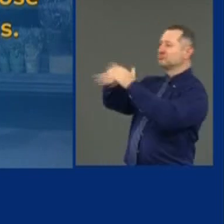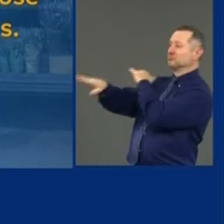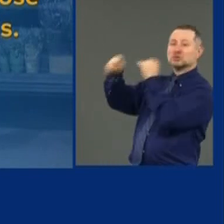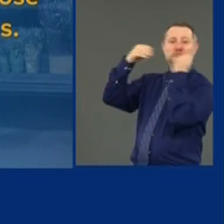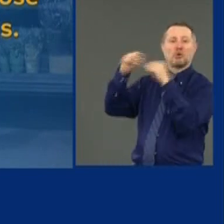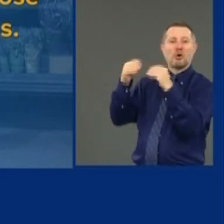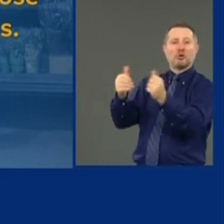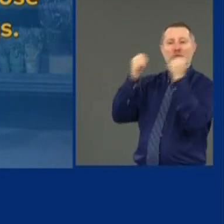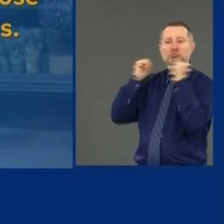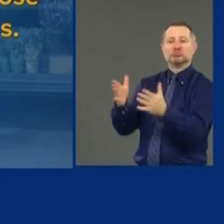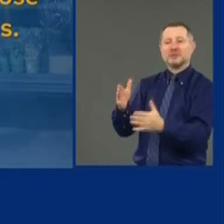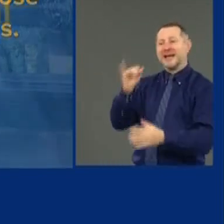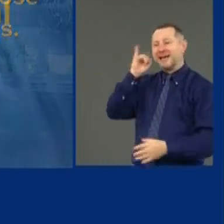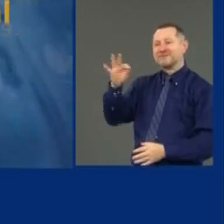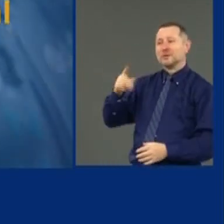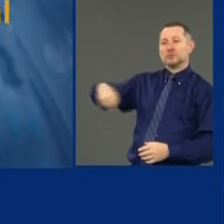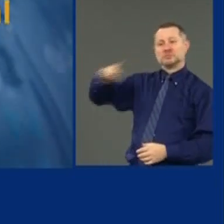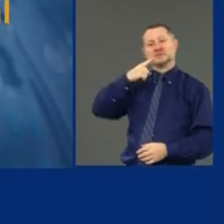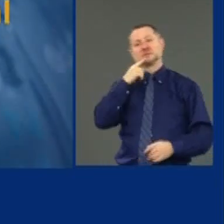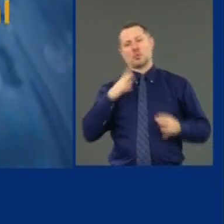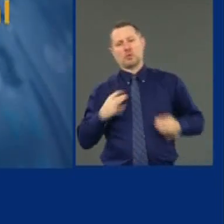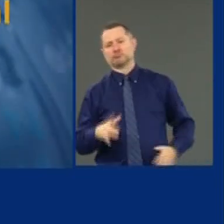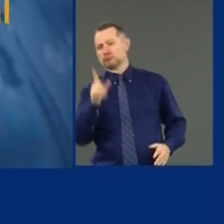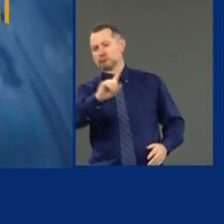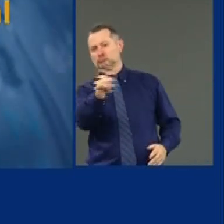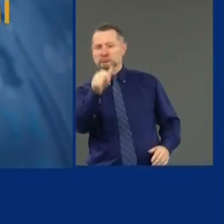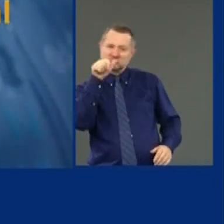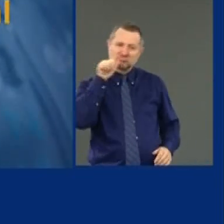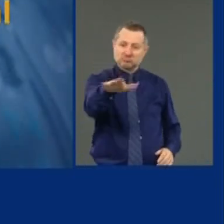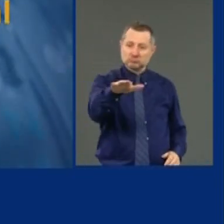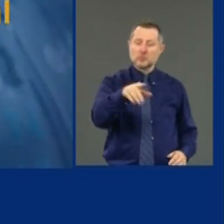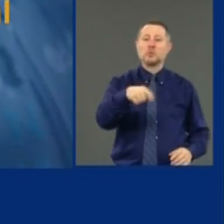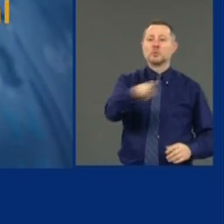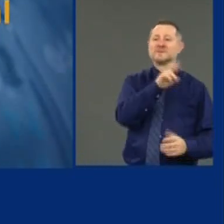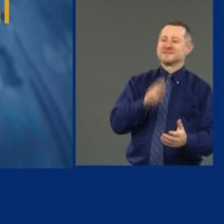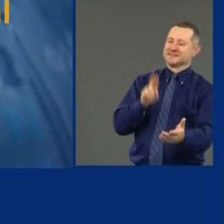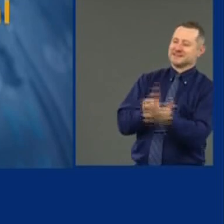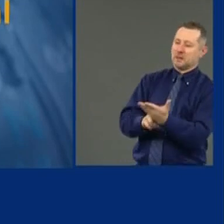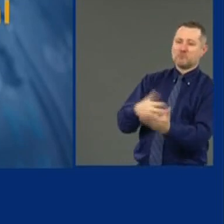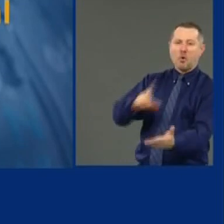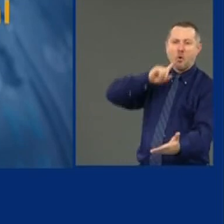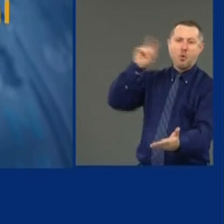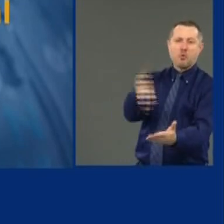BUT YOU DON'T THEN HAVE A RIGHT TO GO INTO THAT STORE IF THAT STORE OWNER DOES ACCOUNT WANT